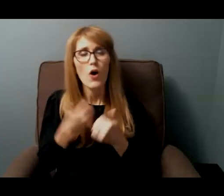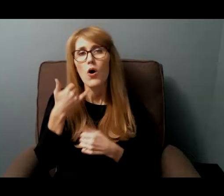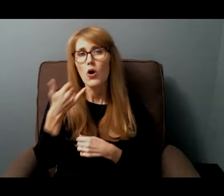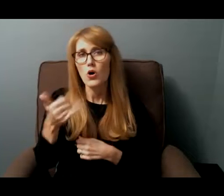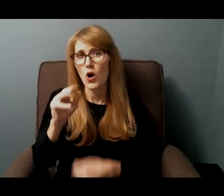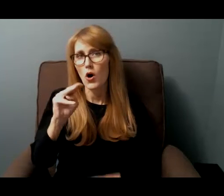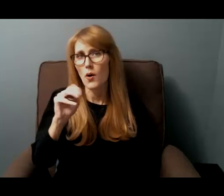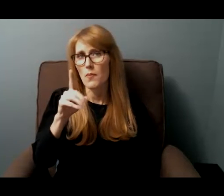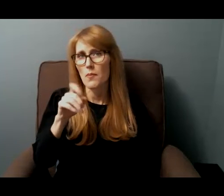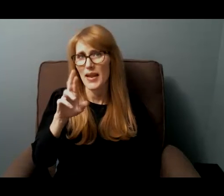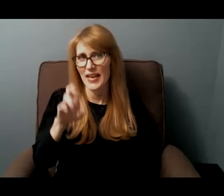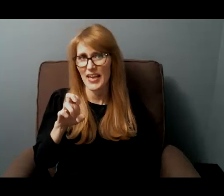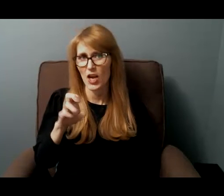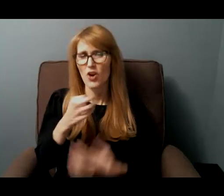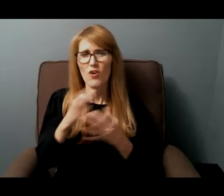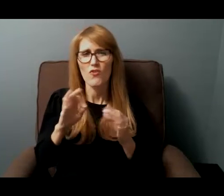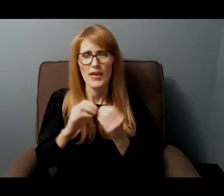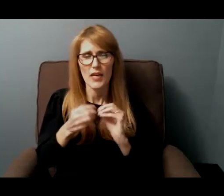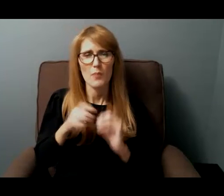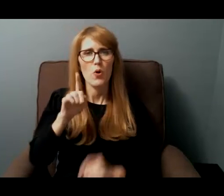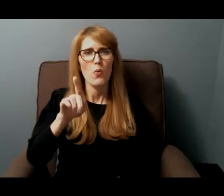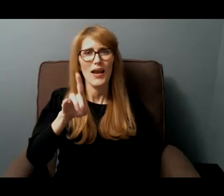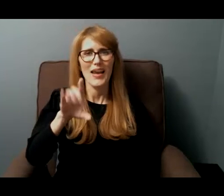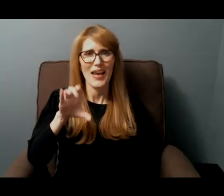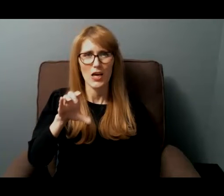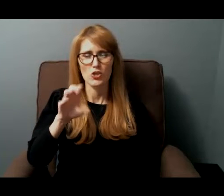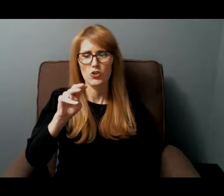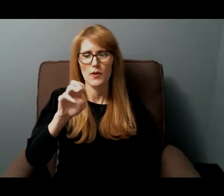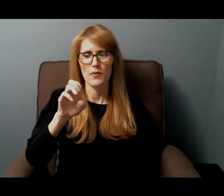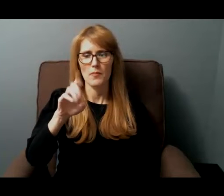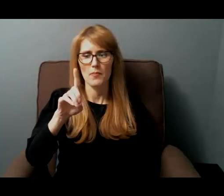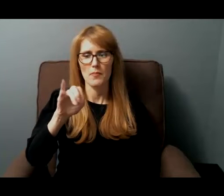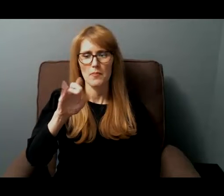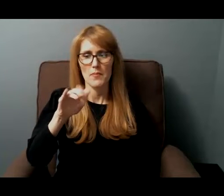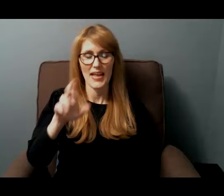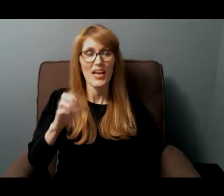which is 1 800 Medicare. Or if you have a Medicare account set up, you can log in